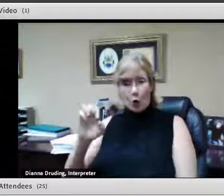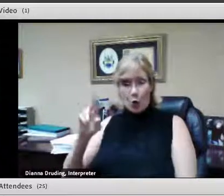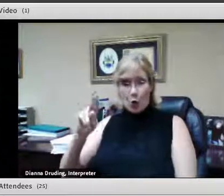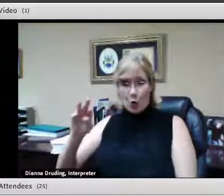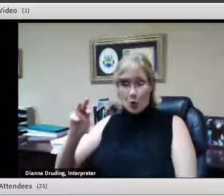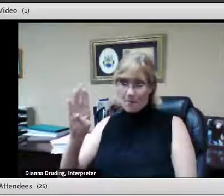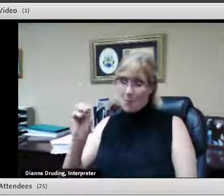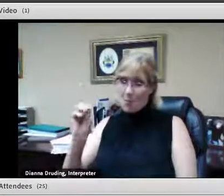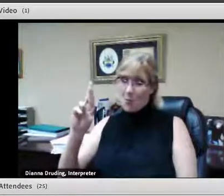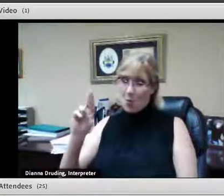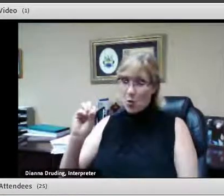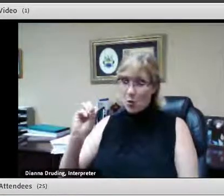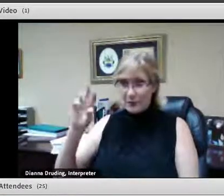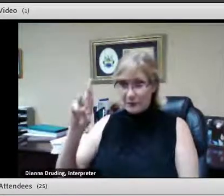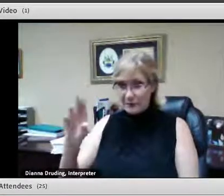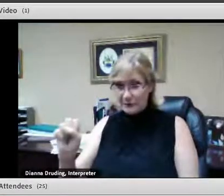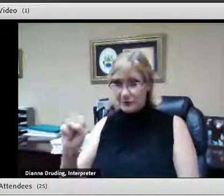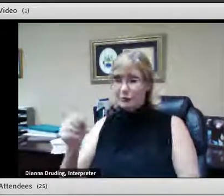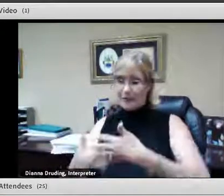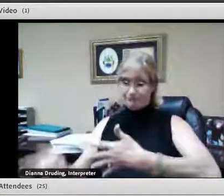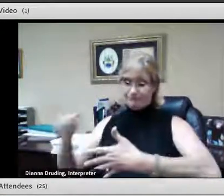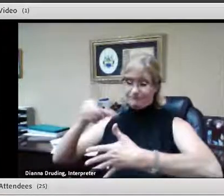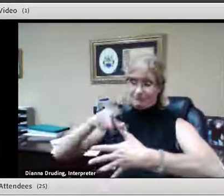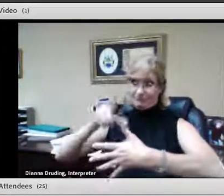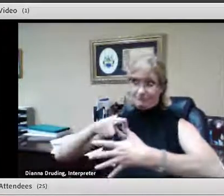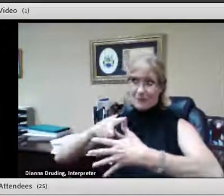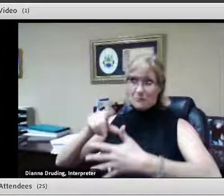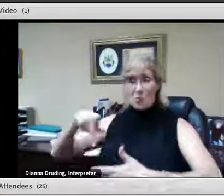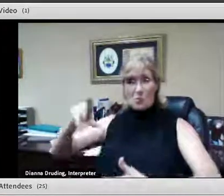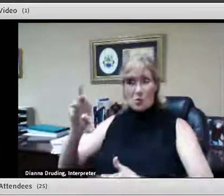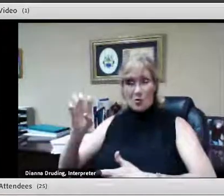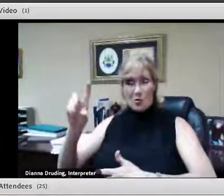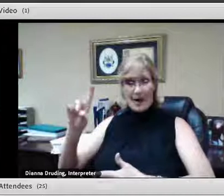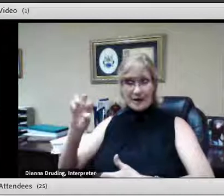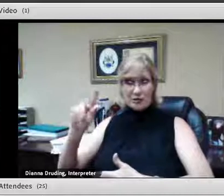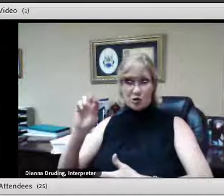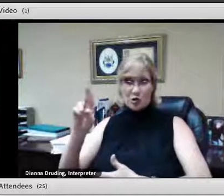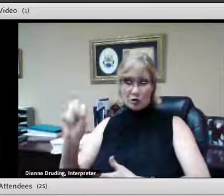than you are top predators. If you don't have that, then your game is out of balance.